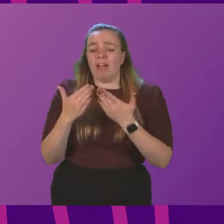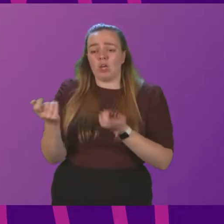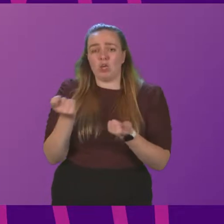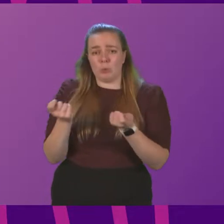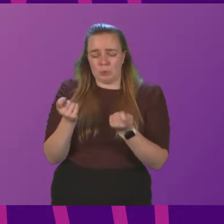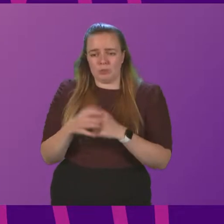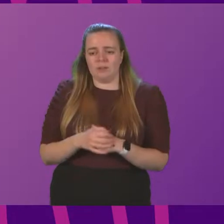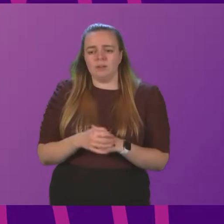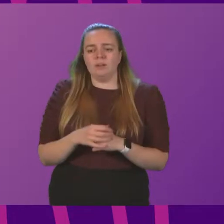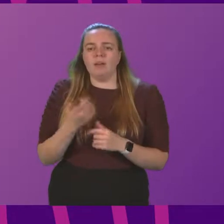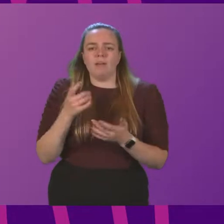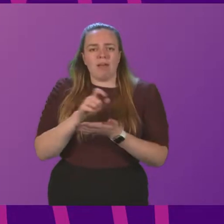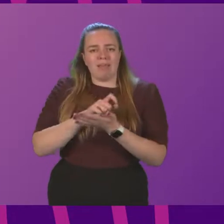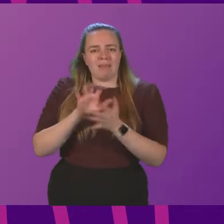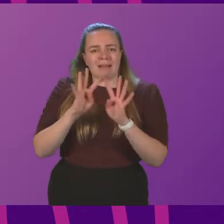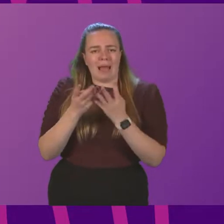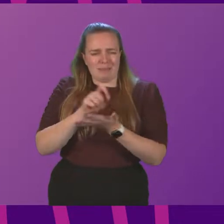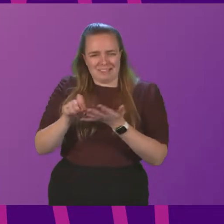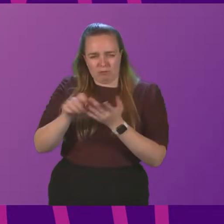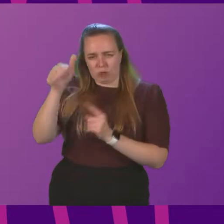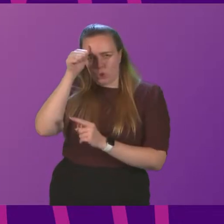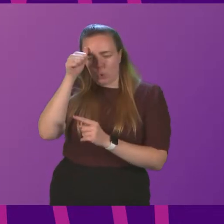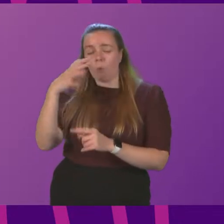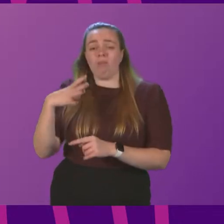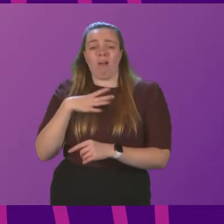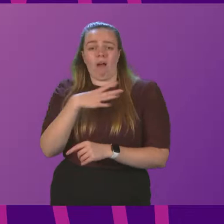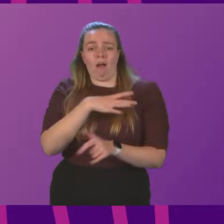As the cabinet secretary will know, members of the armed forces have been stepping up across